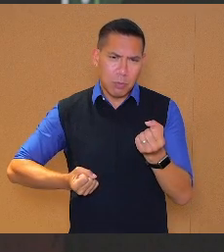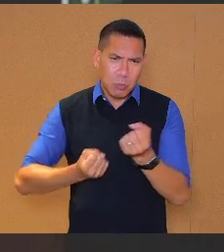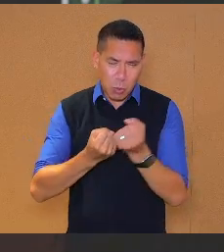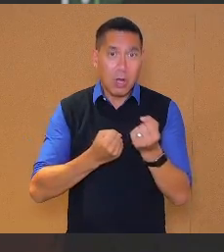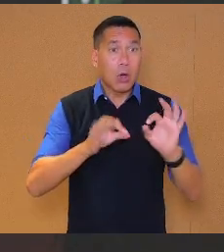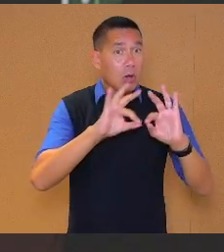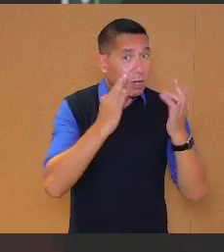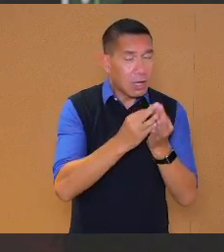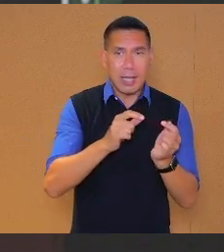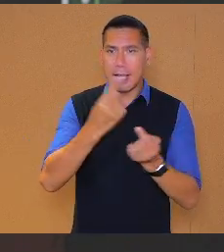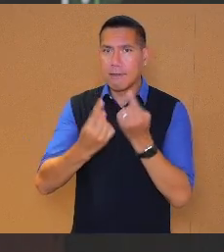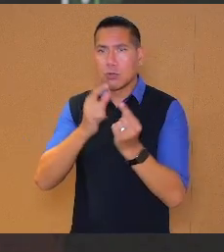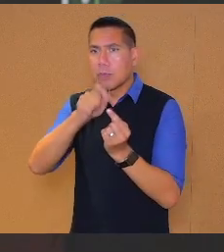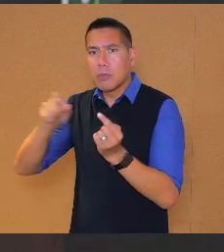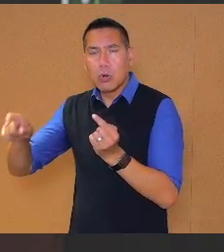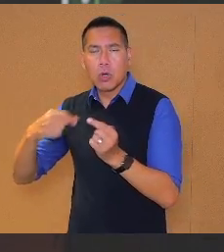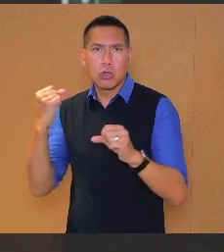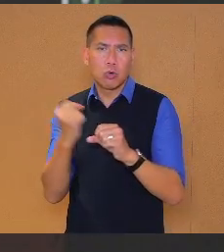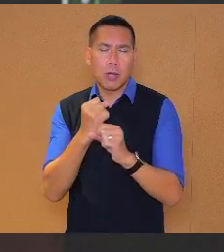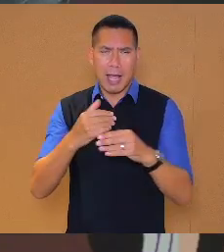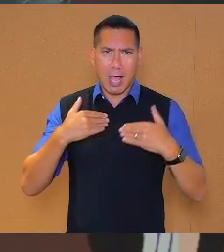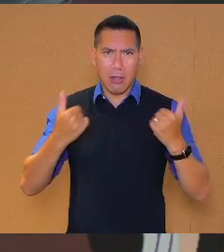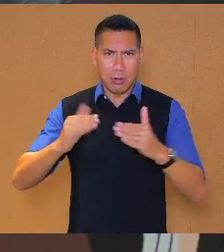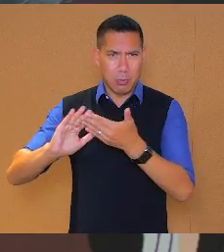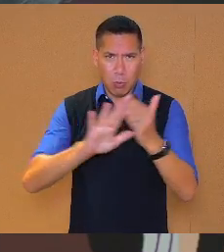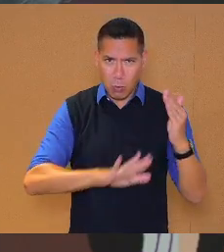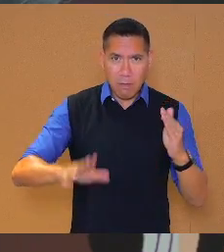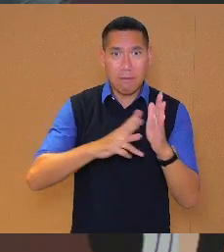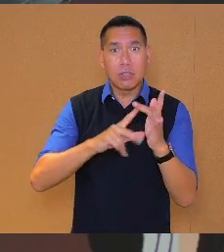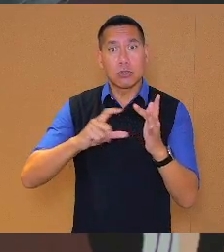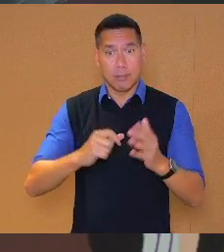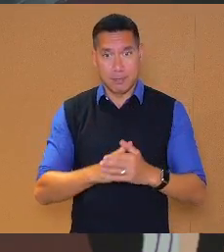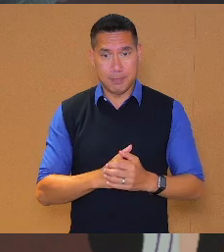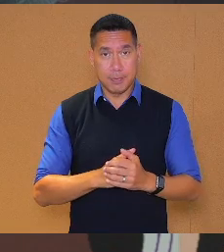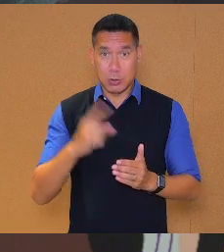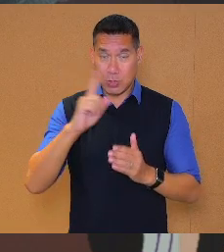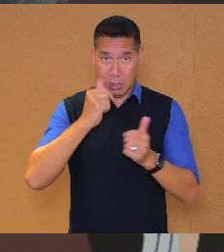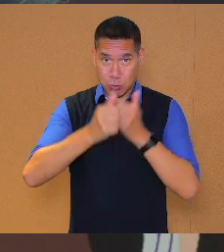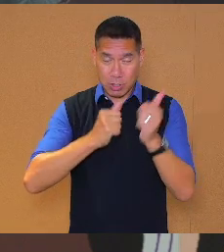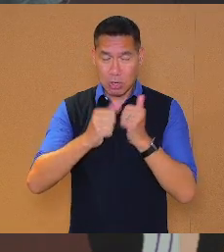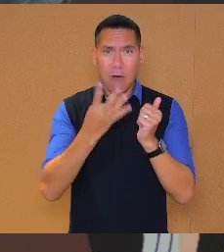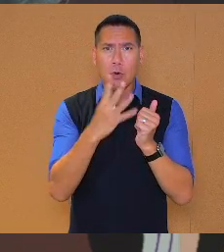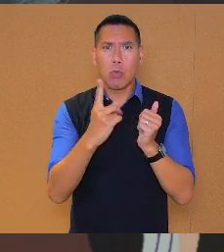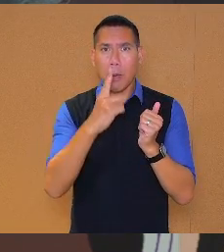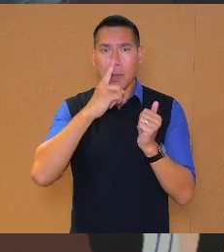incredible contribution that organisations and individuals make to create happier and healthier communities across Victoria. Today, we congratulate 41